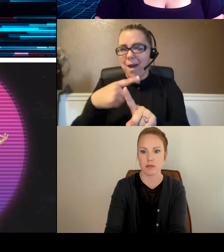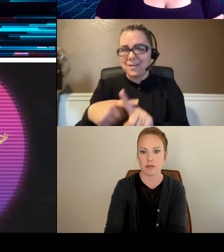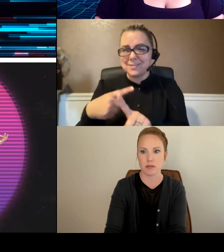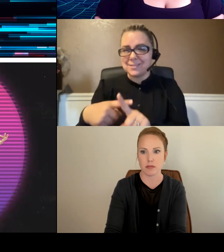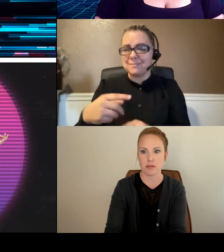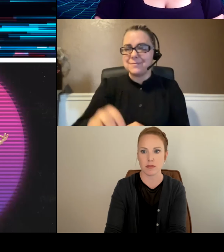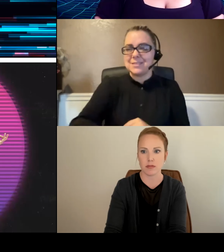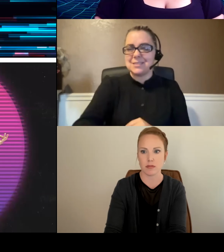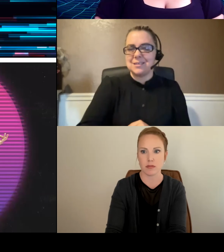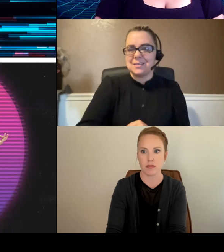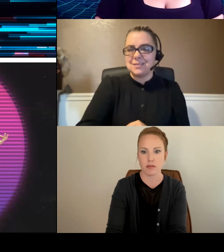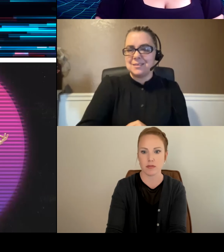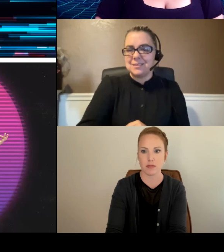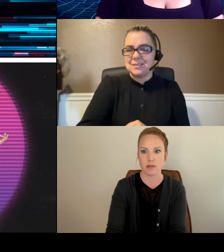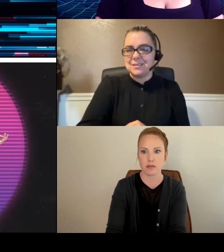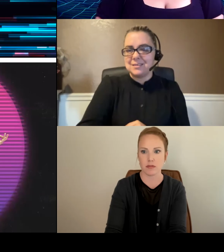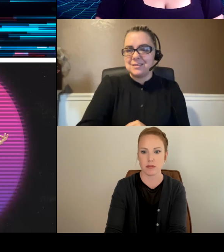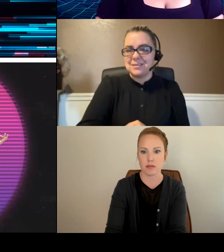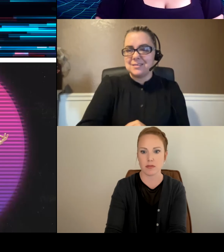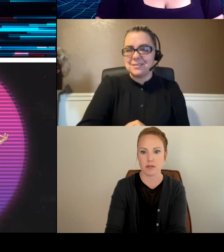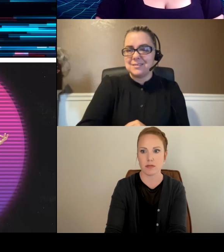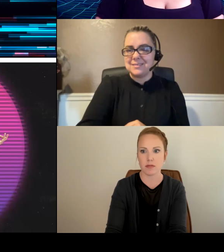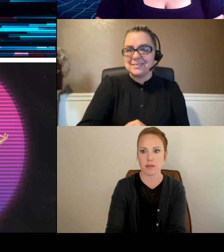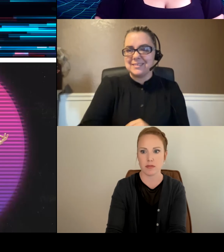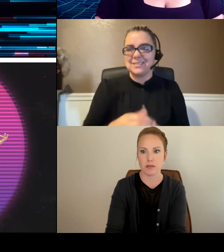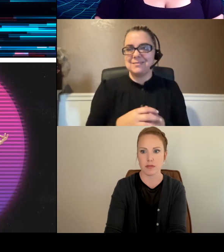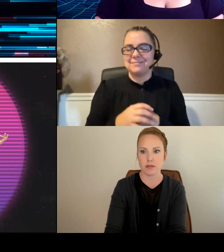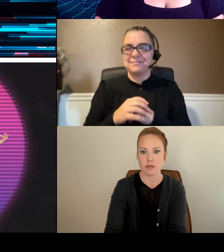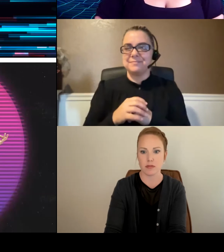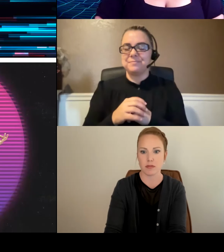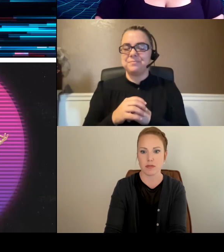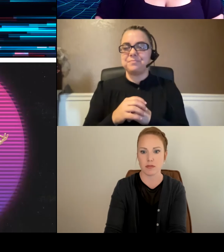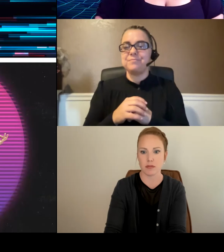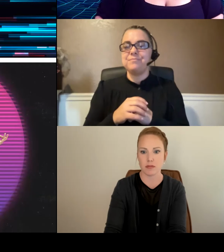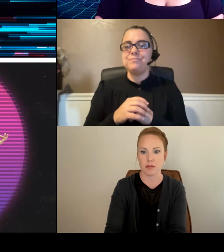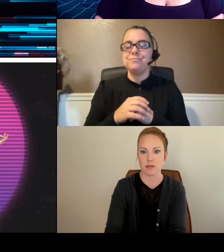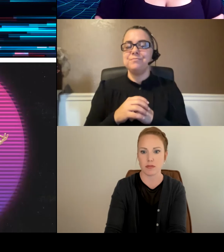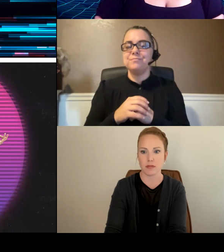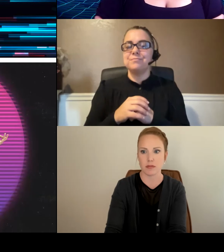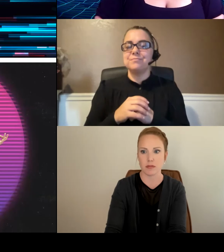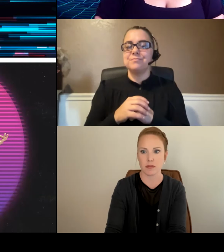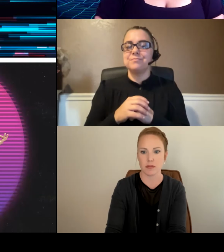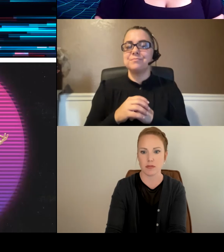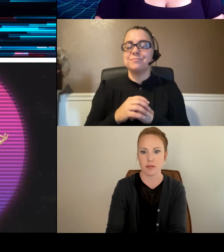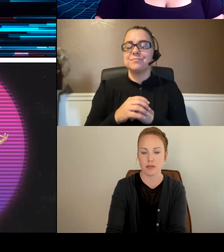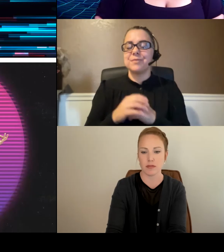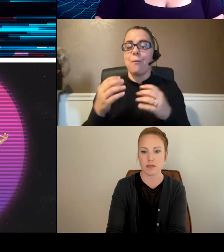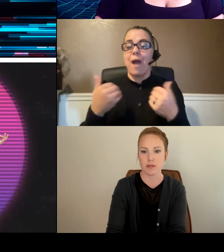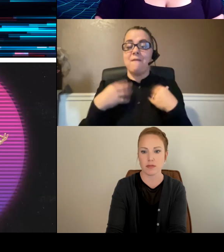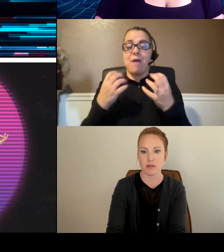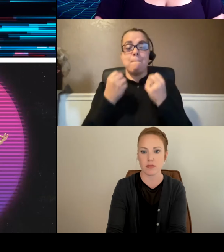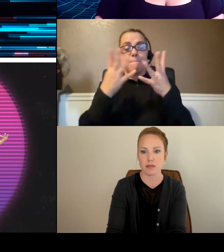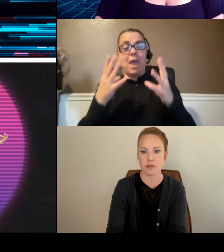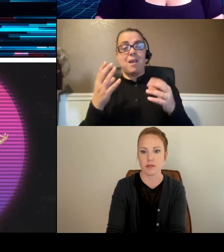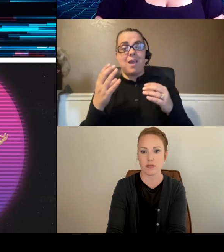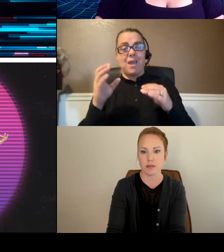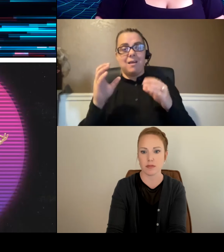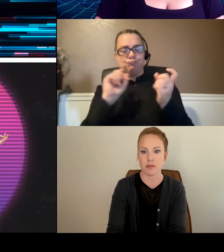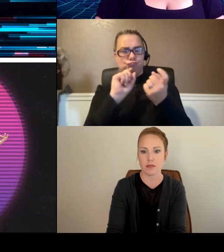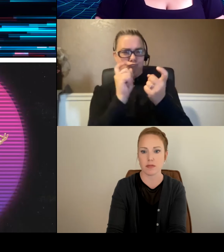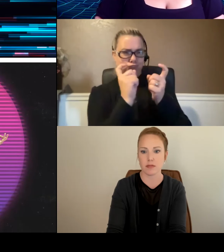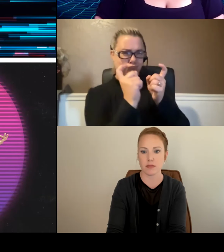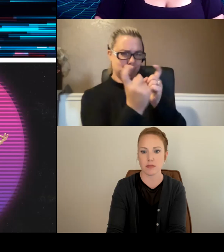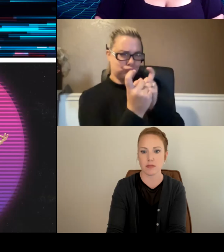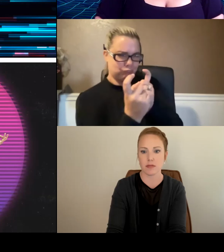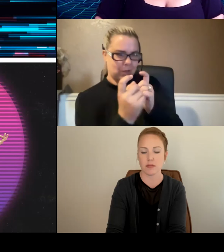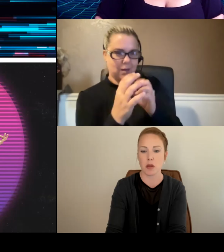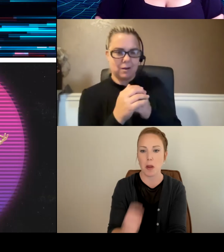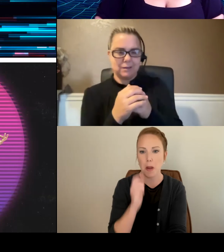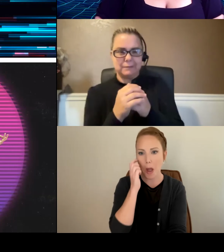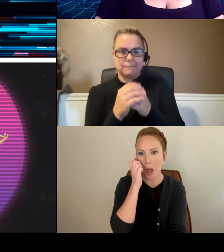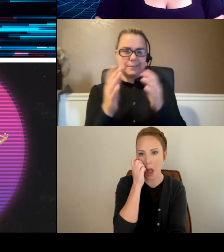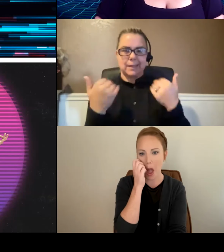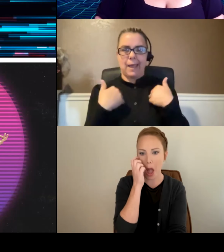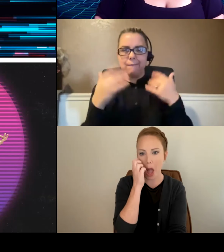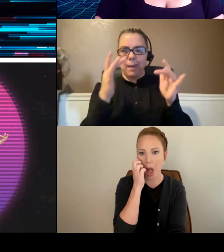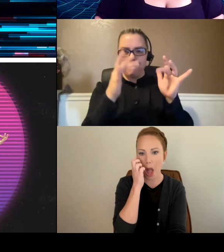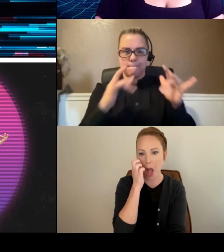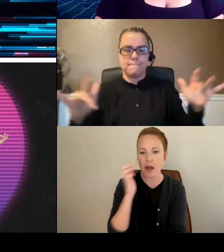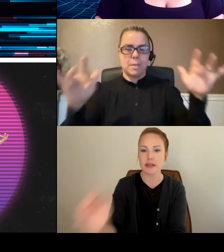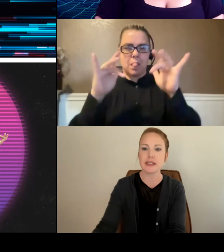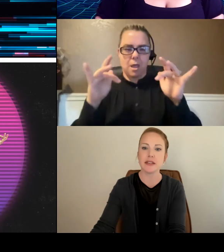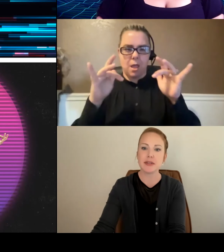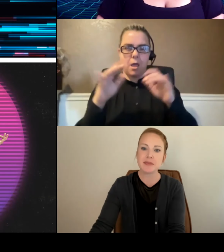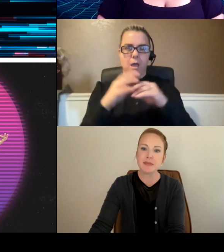doing modifications that include modifying your brain structure that have to be implanted that